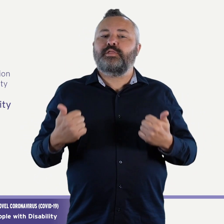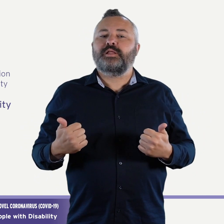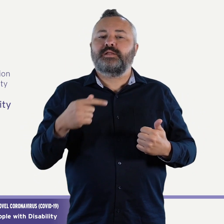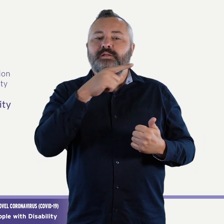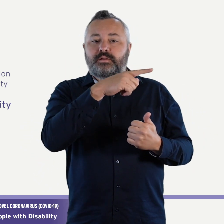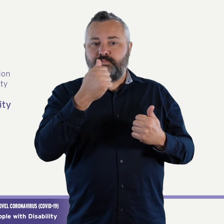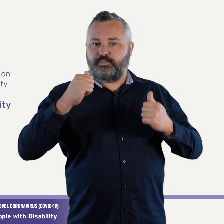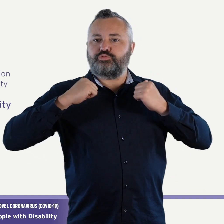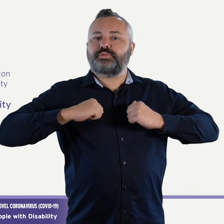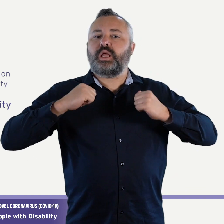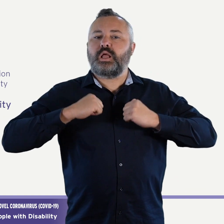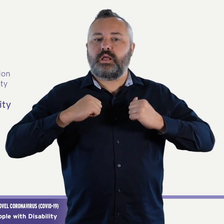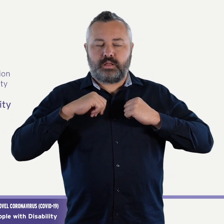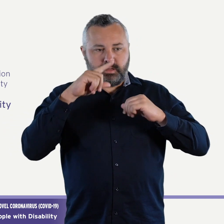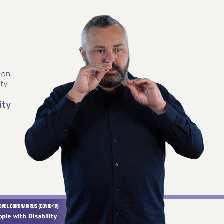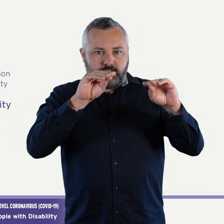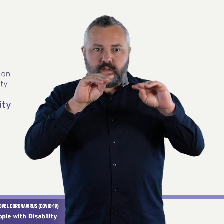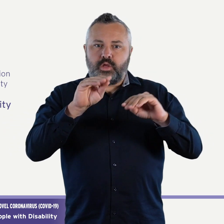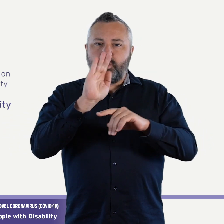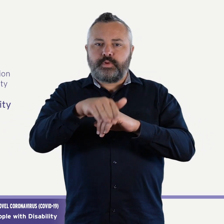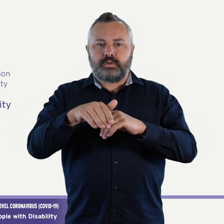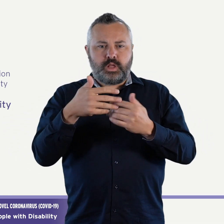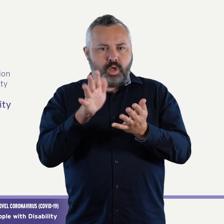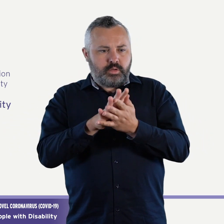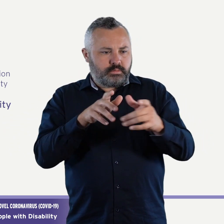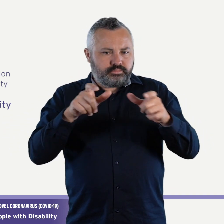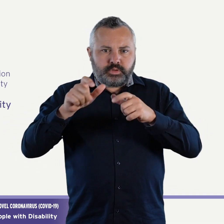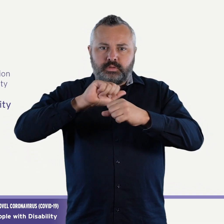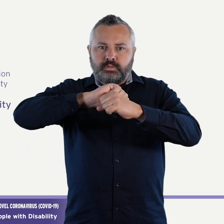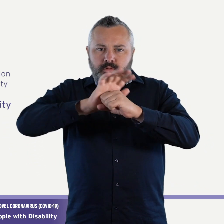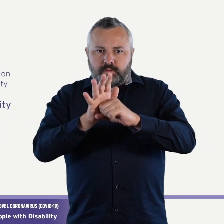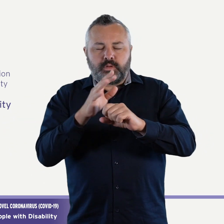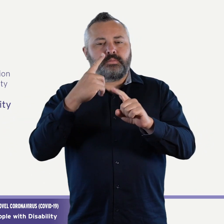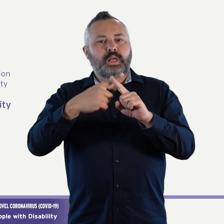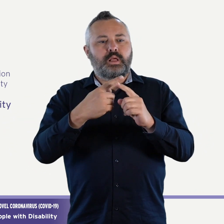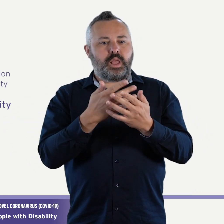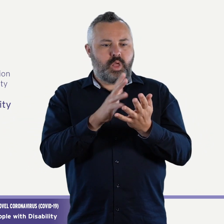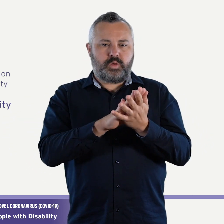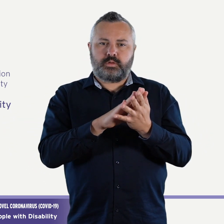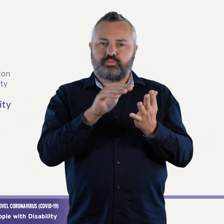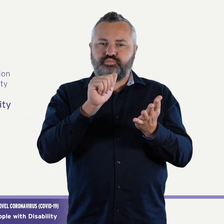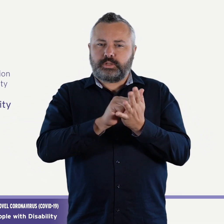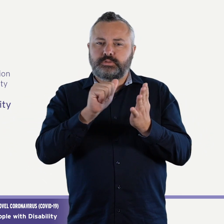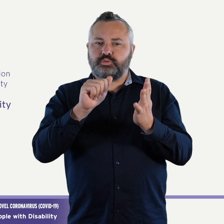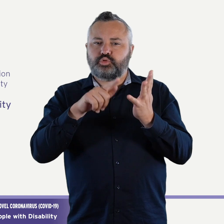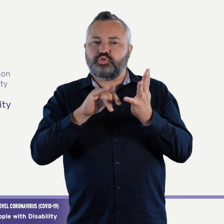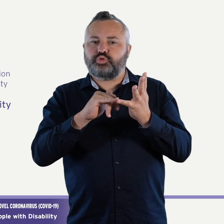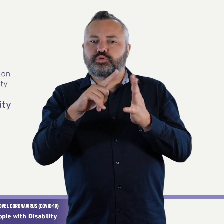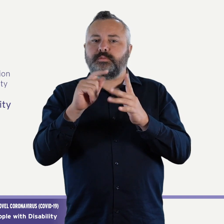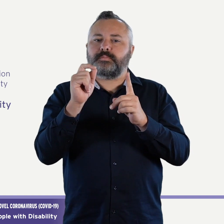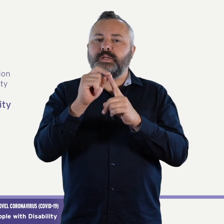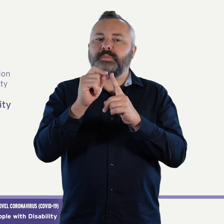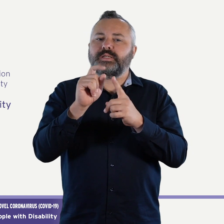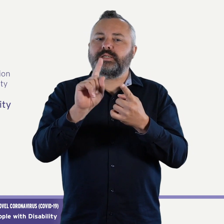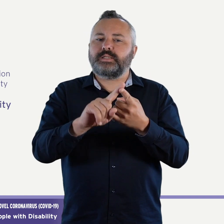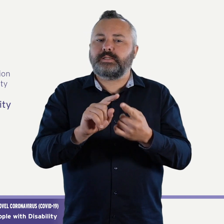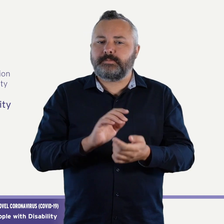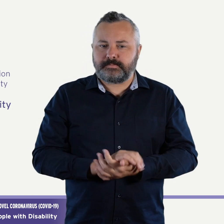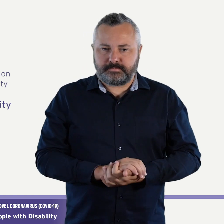infection control training such as the Australian Government Department of Health’s online COVID-19 training.